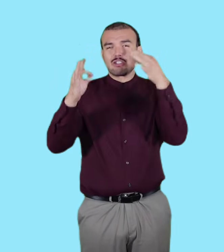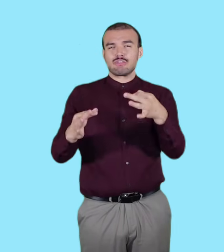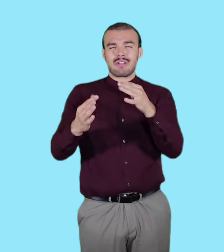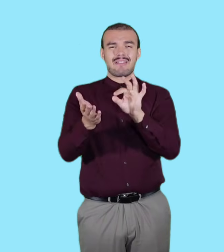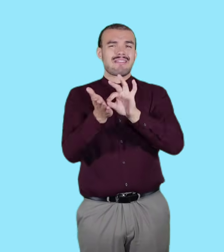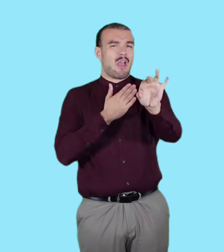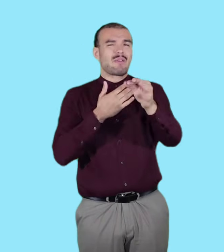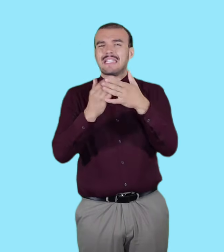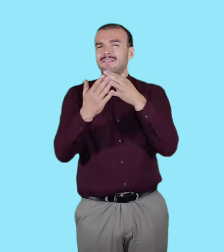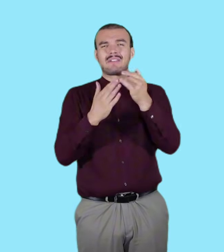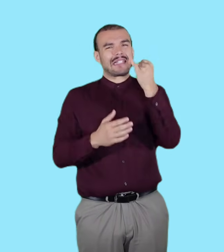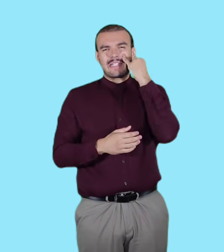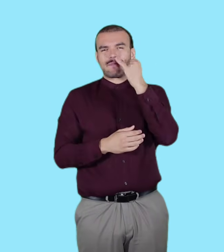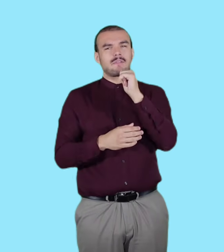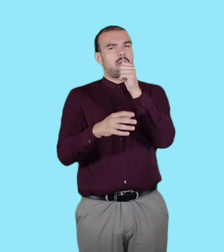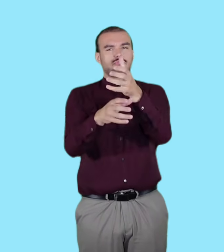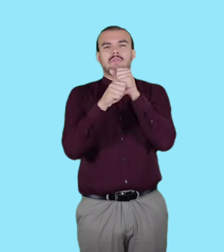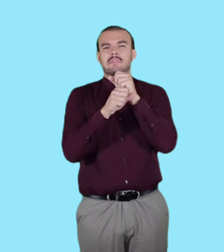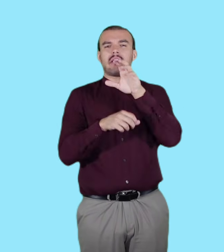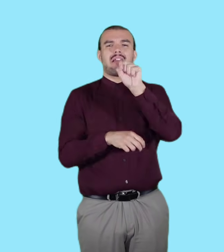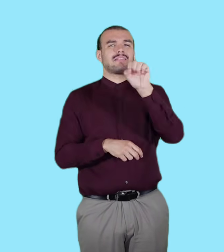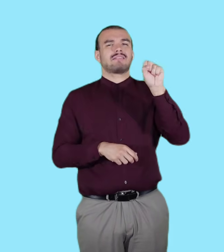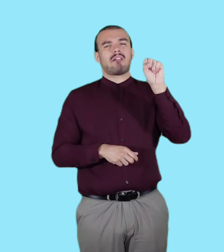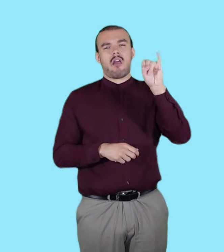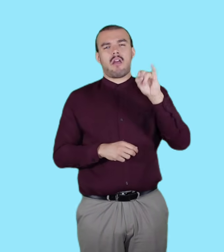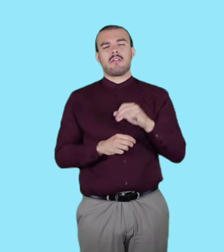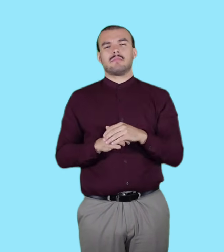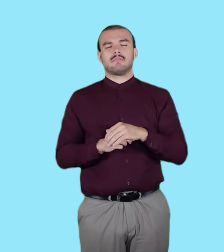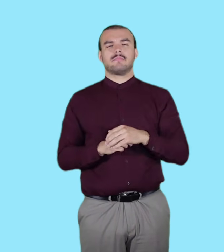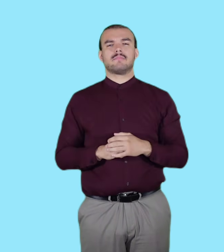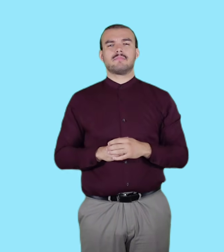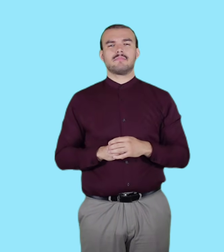even if you are not receiving Social Security benefits.